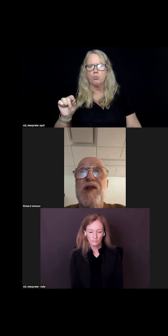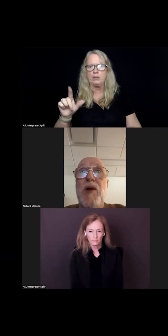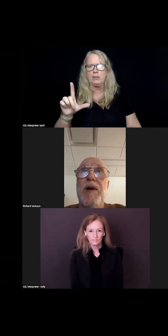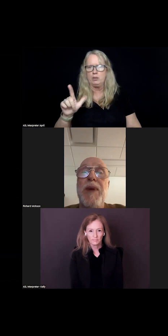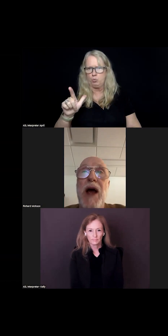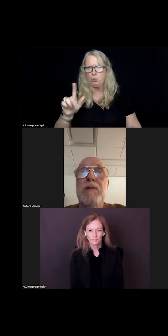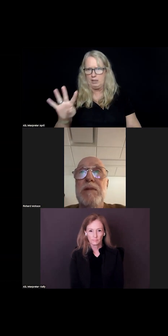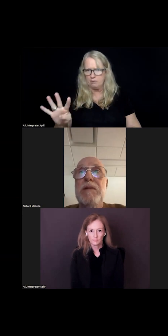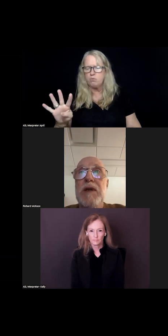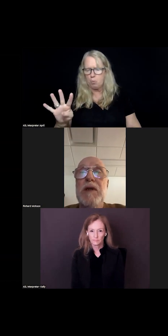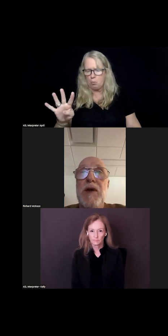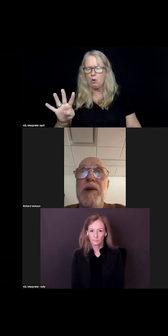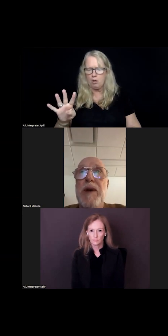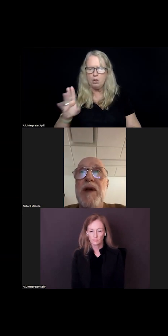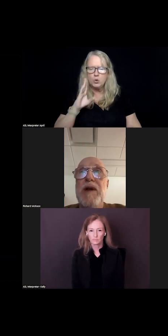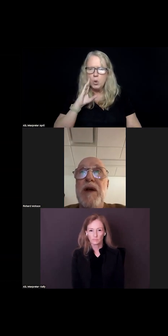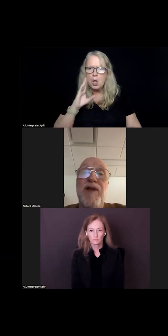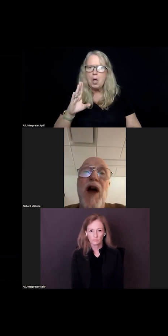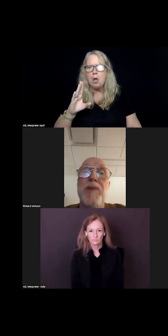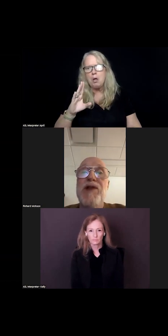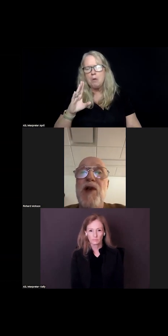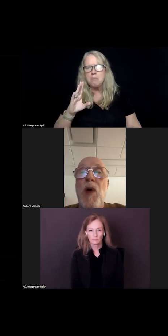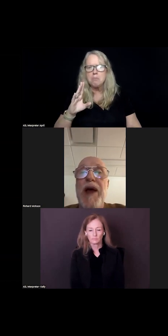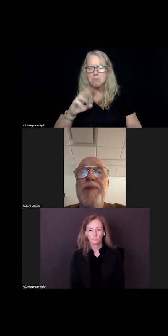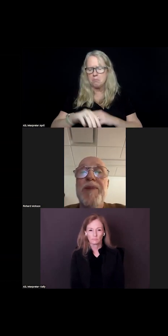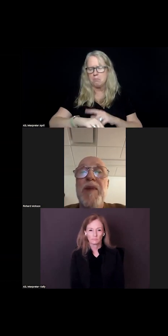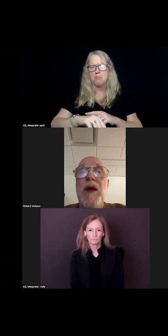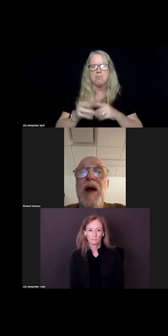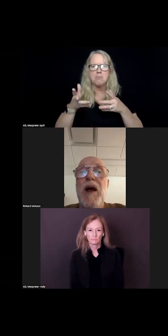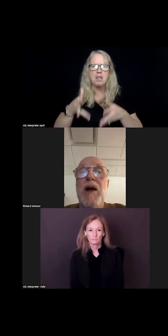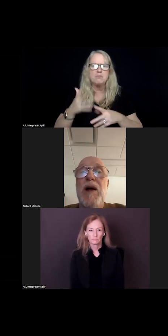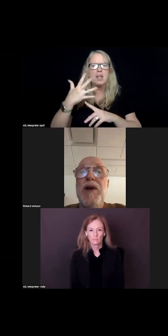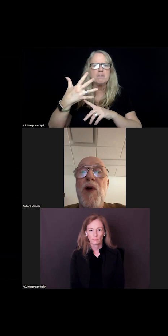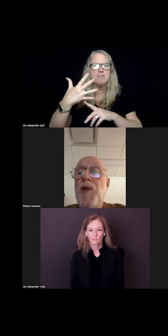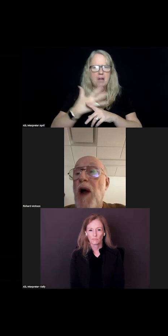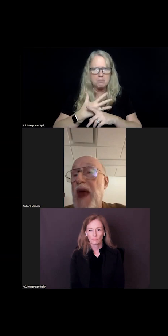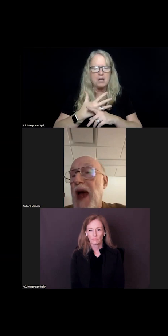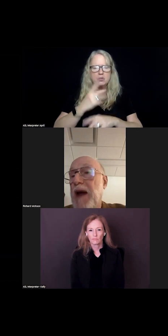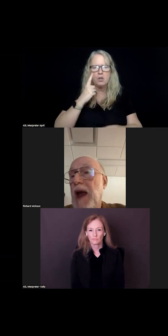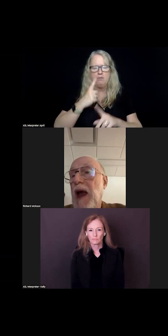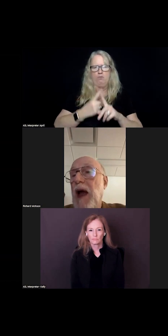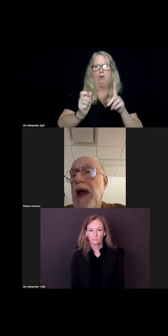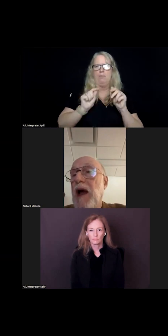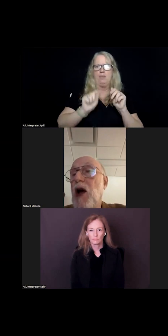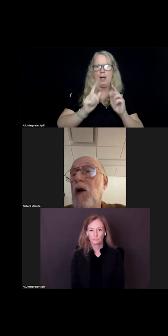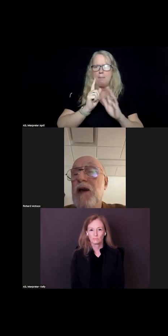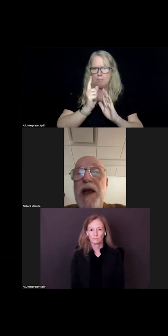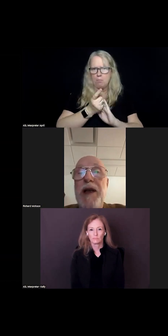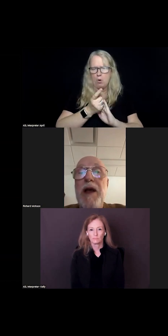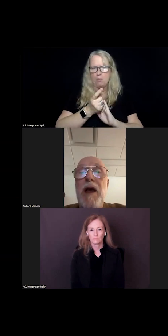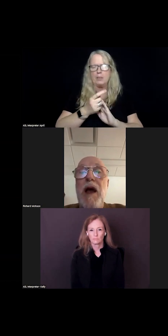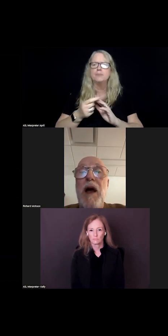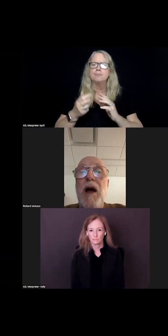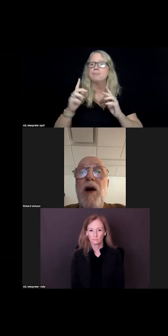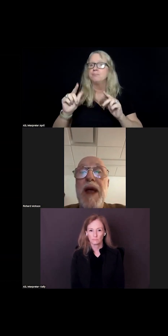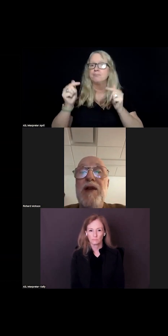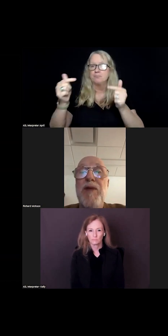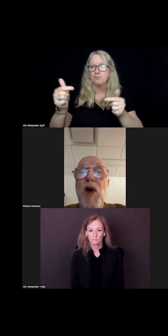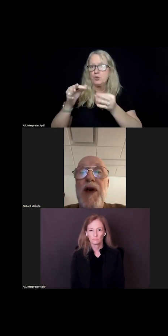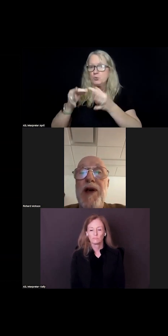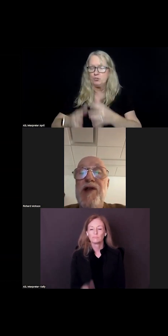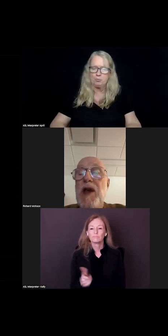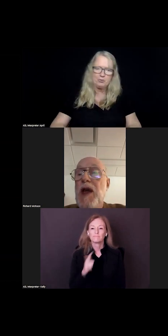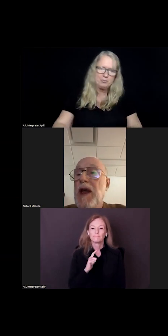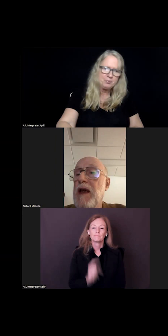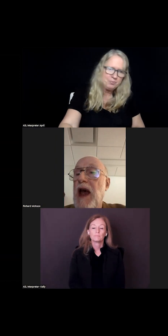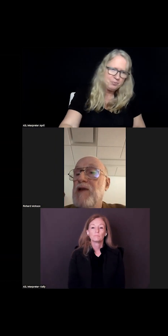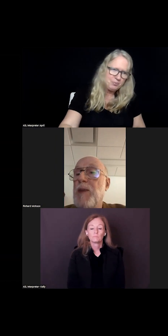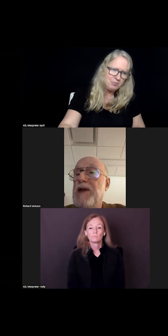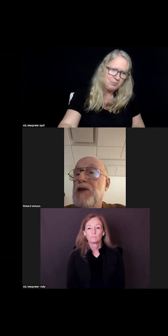SO WE ARE ABOUT FIVE MONTHS AWAY FROM THAT. CURRENTLY, OUR MAIN FOCUS HAS BEEN